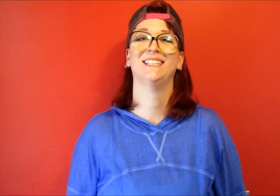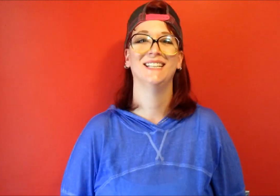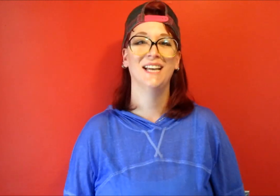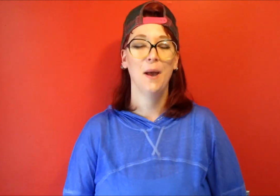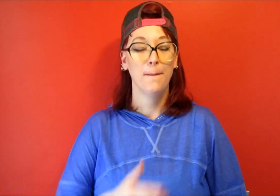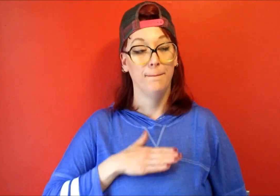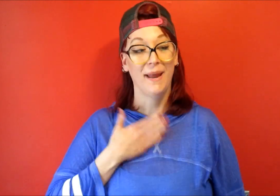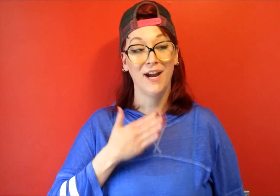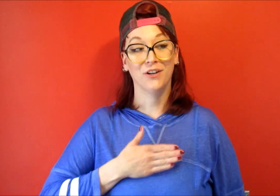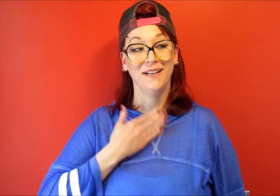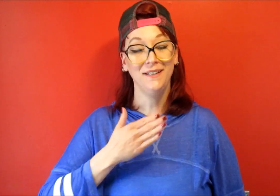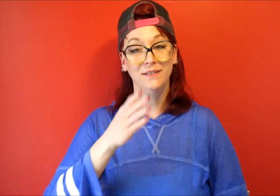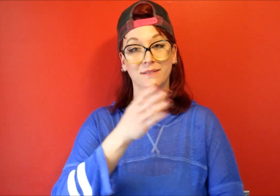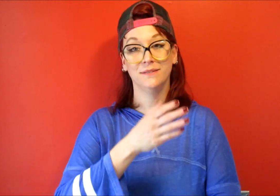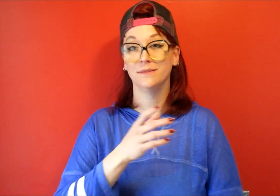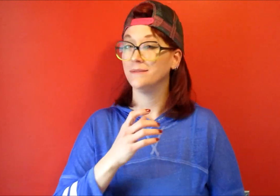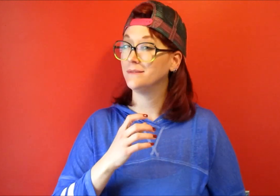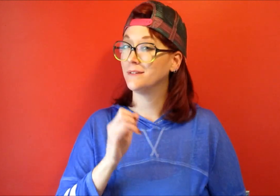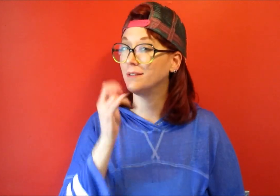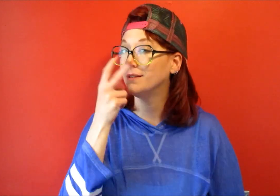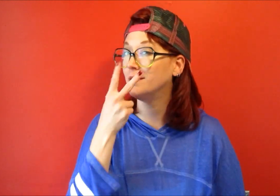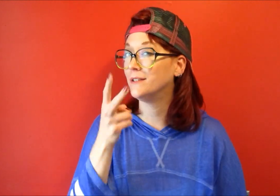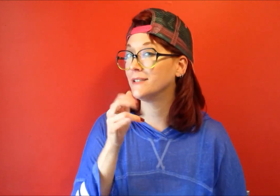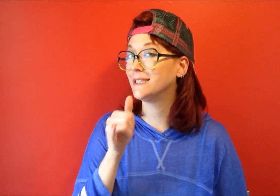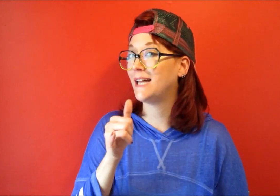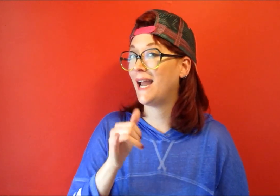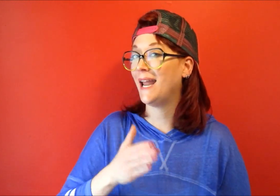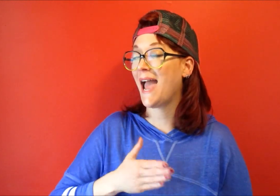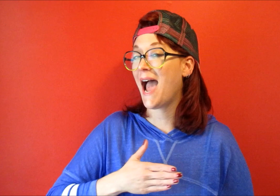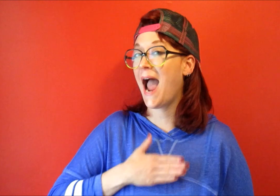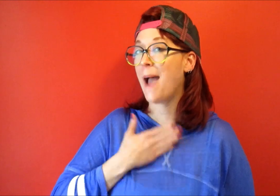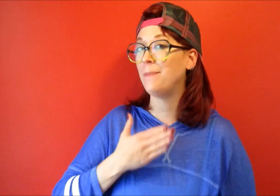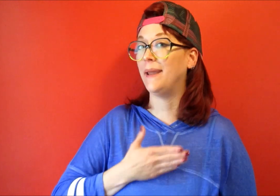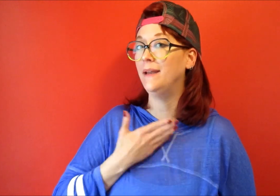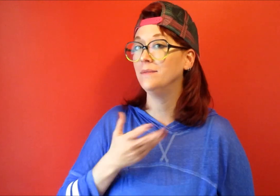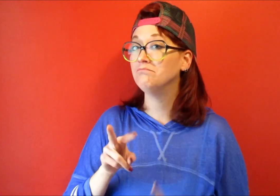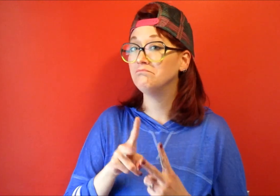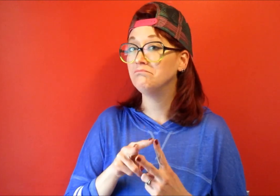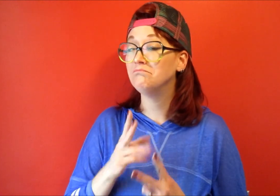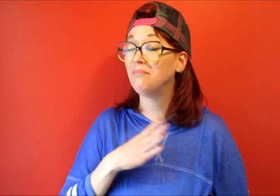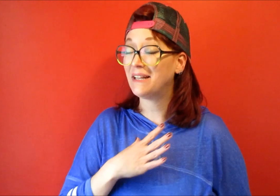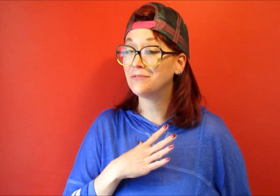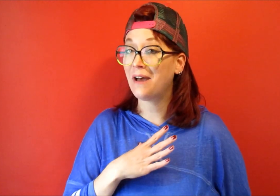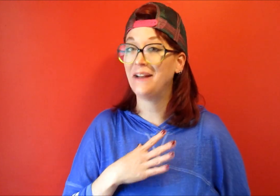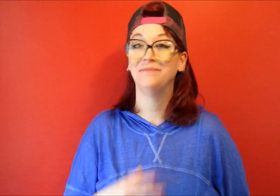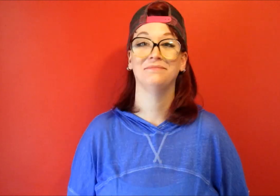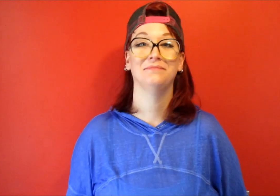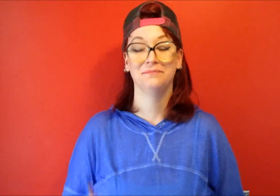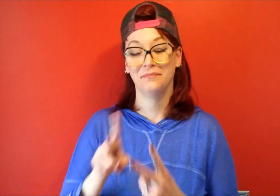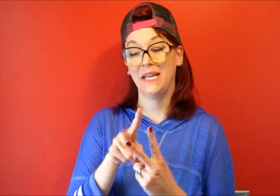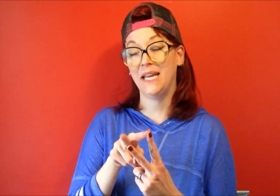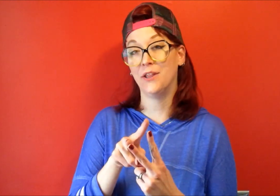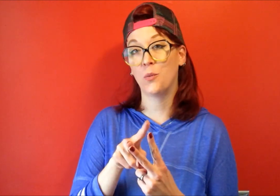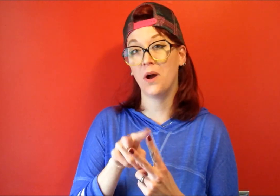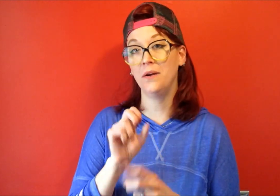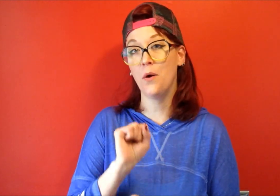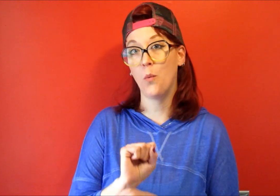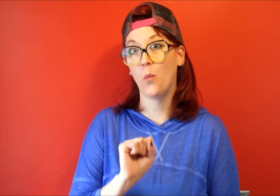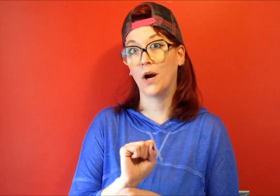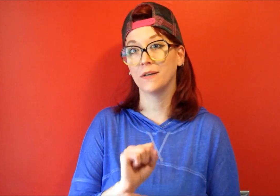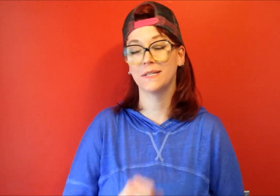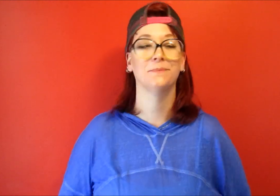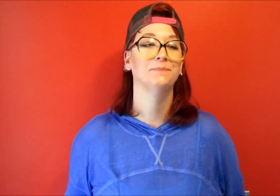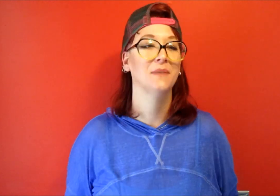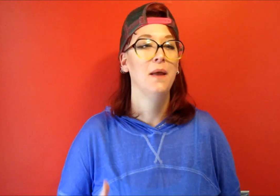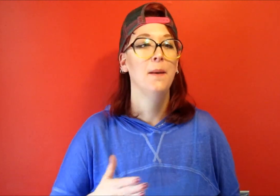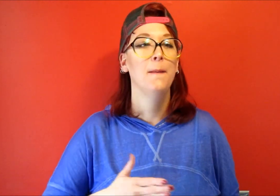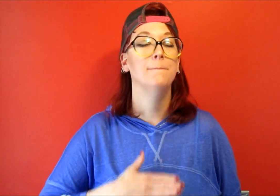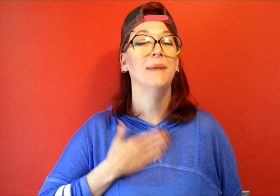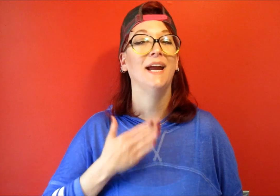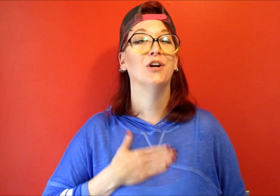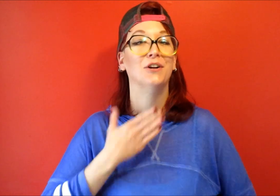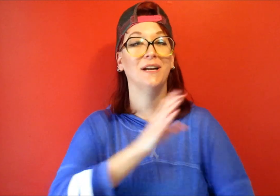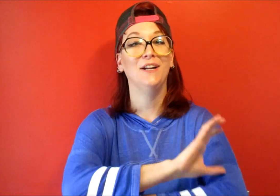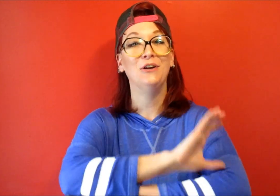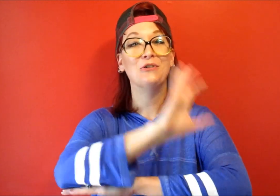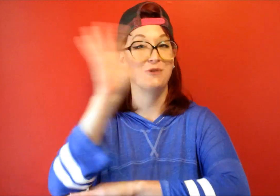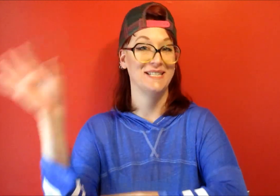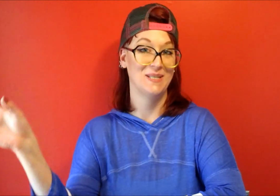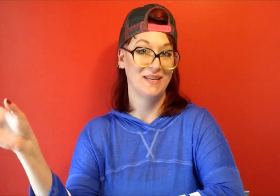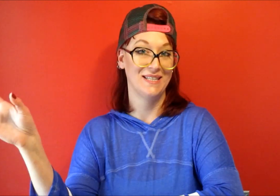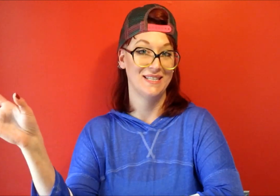Merry looks like happy that's fine either one works Merry Christmas